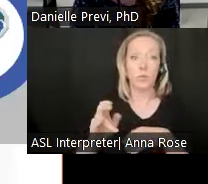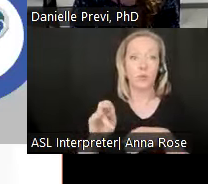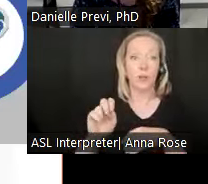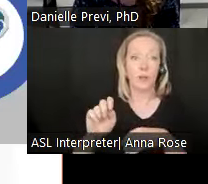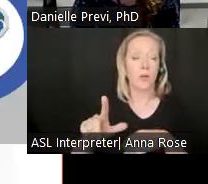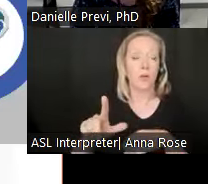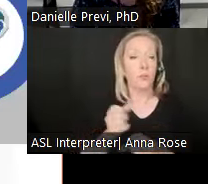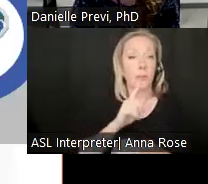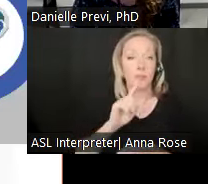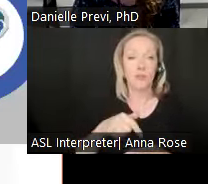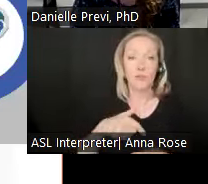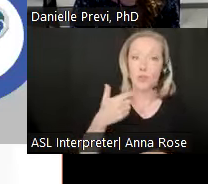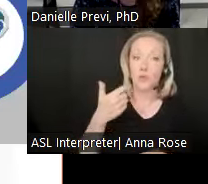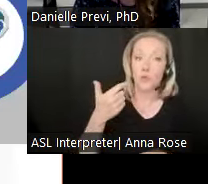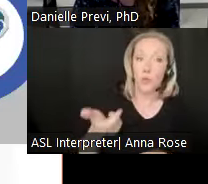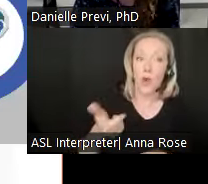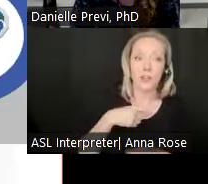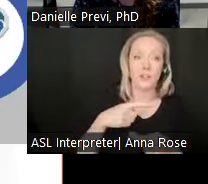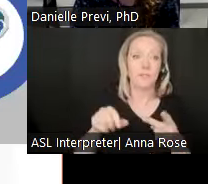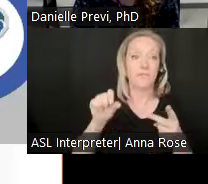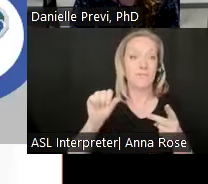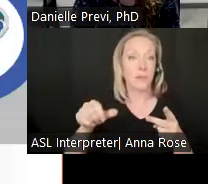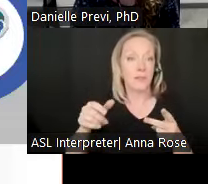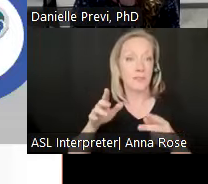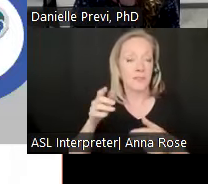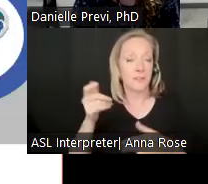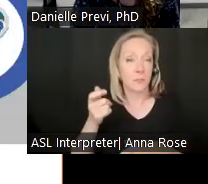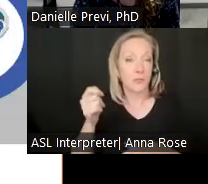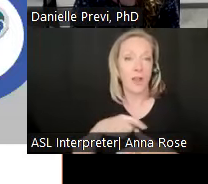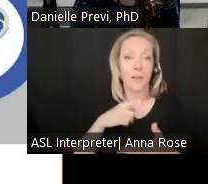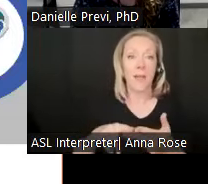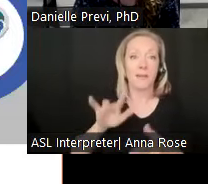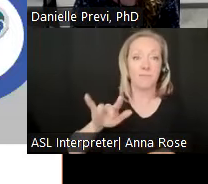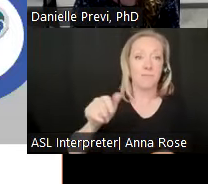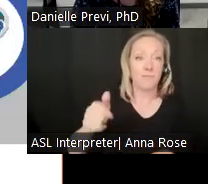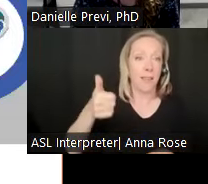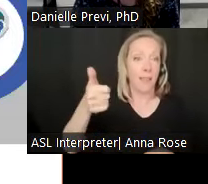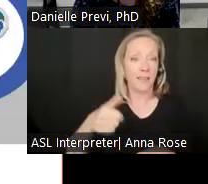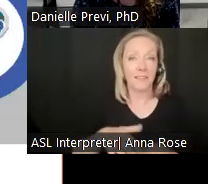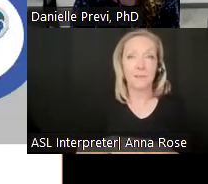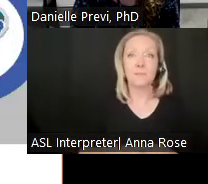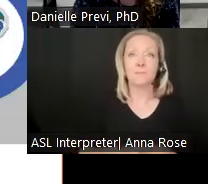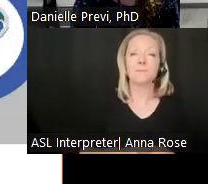subscribe. and like our lectures to get first access to new content. New to KnowNeuropsychology